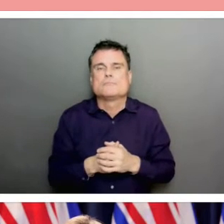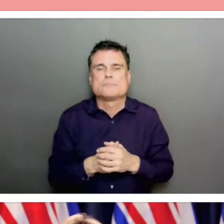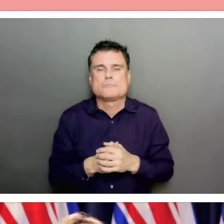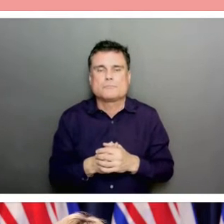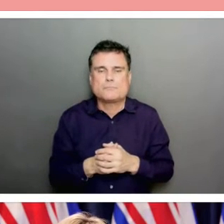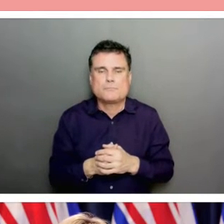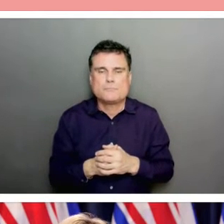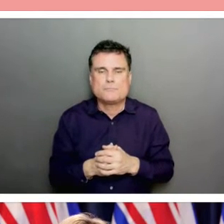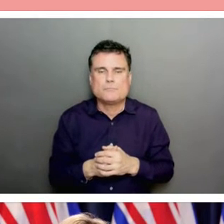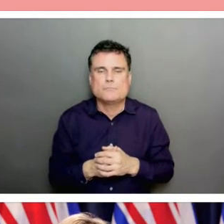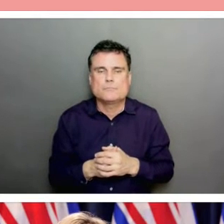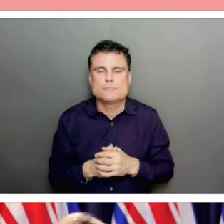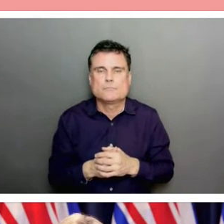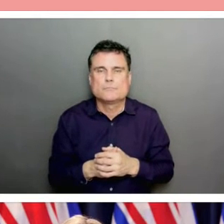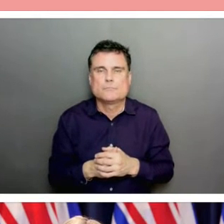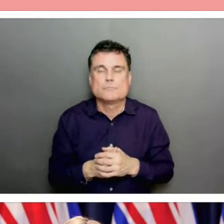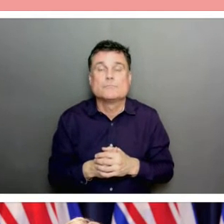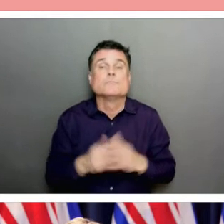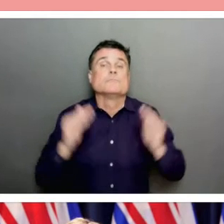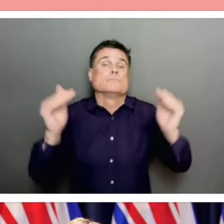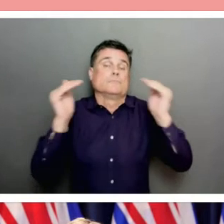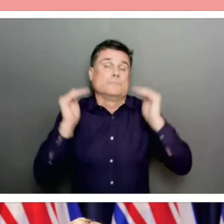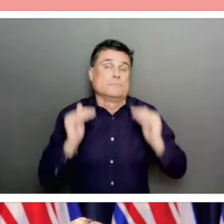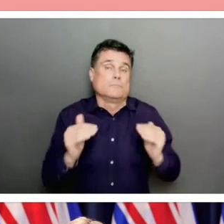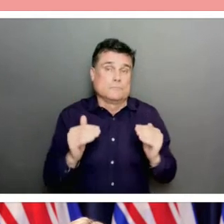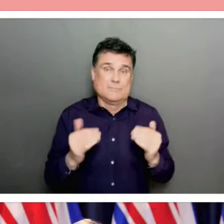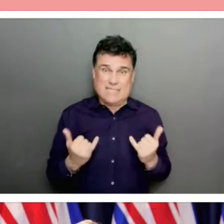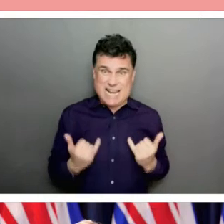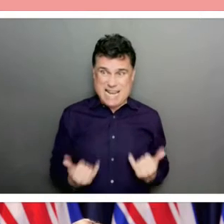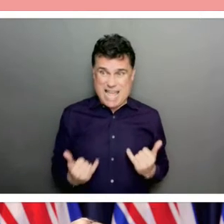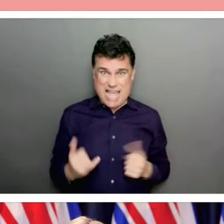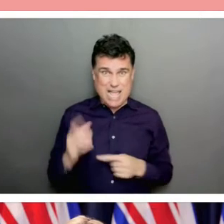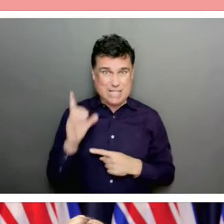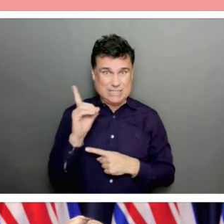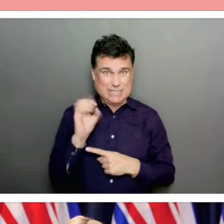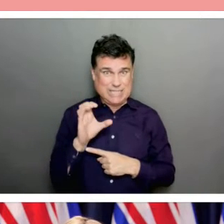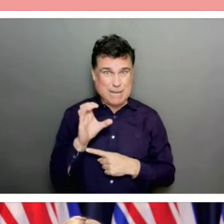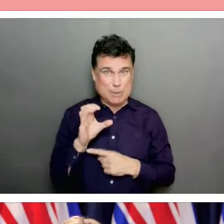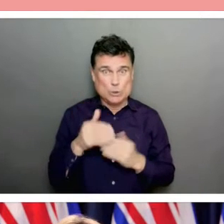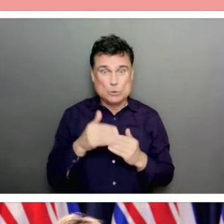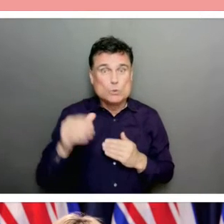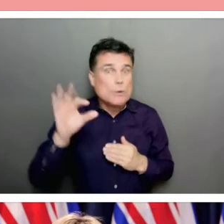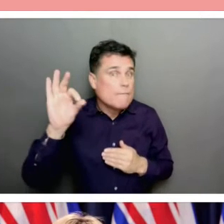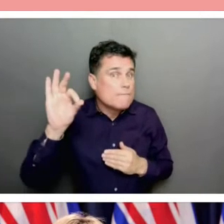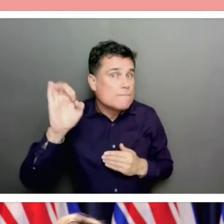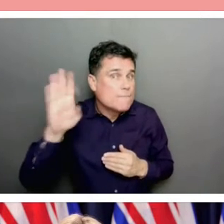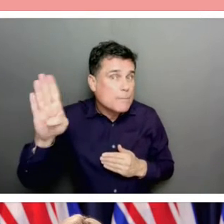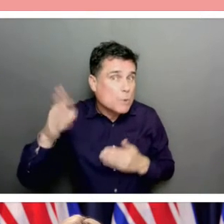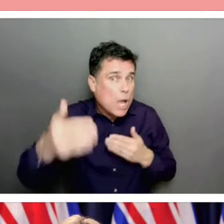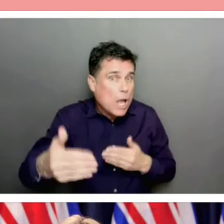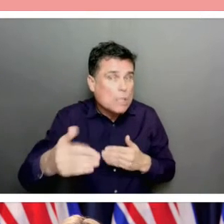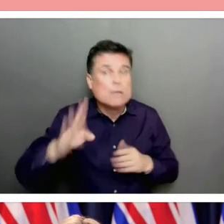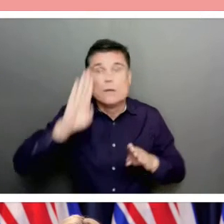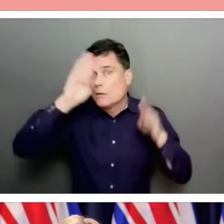That's residents, now that we can move the vaccine more easily, and staff of long-term care, which is approximately